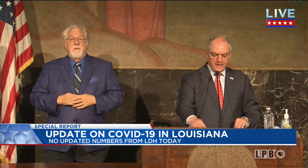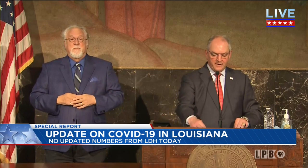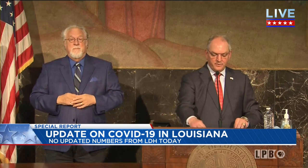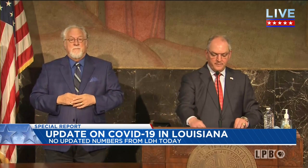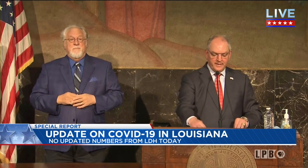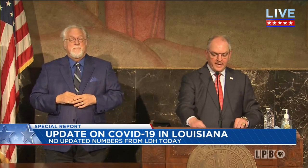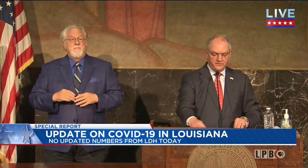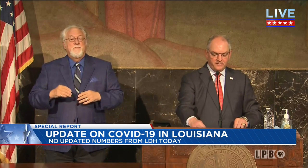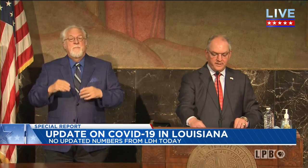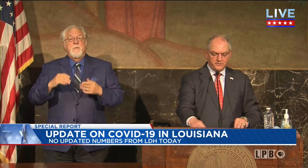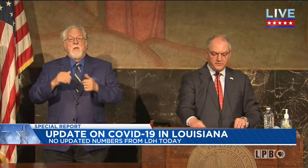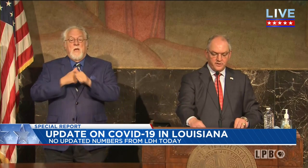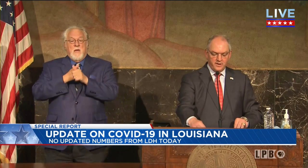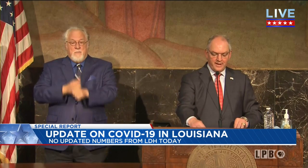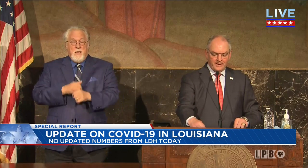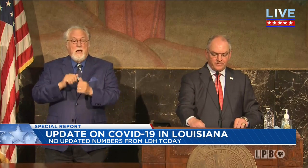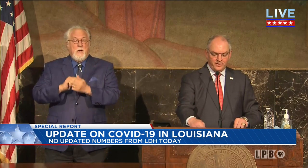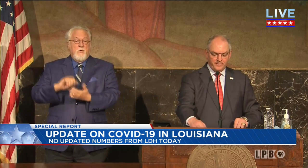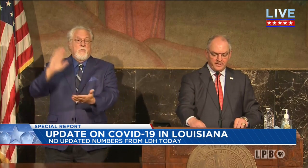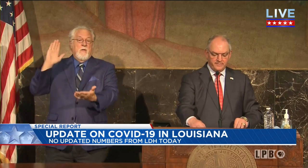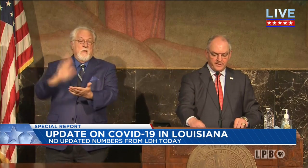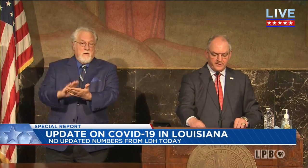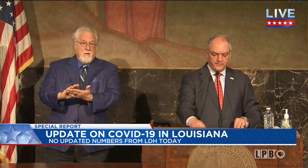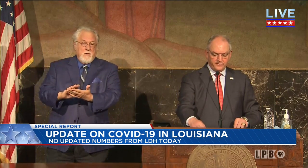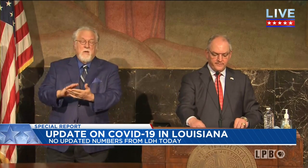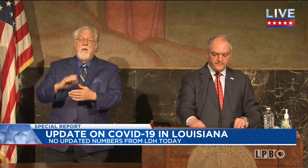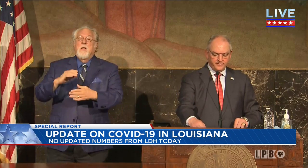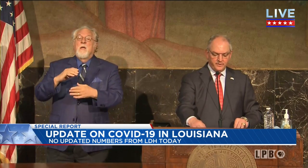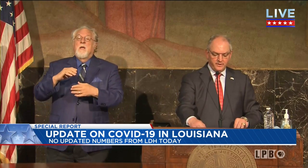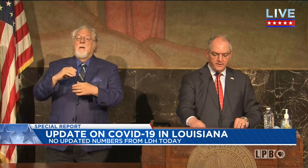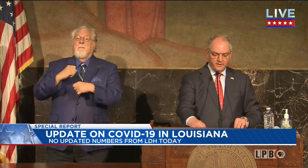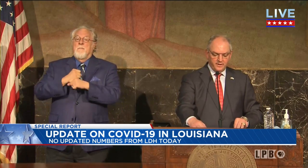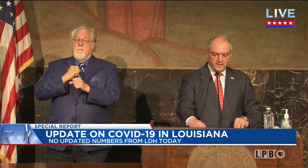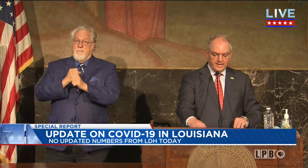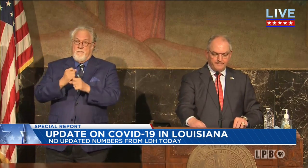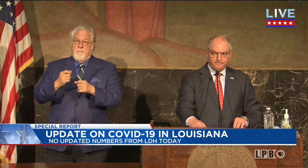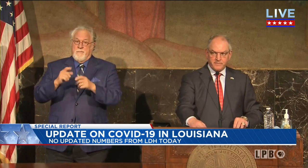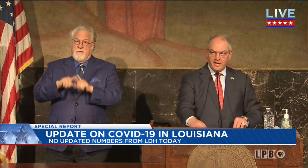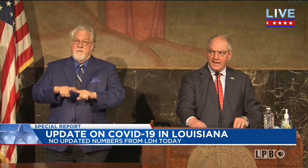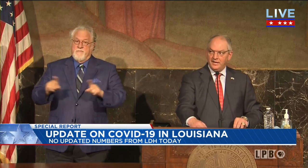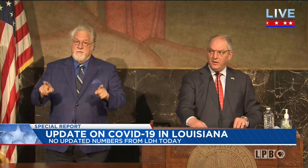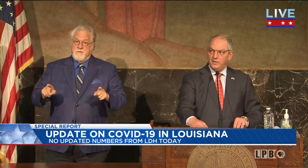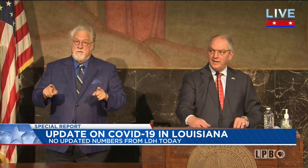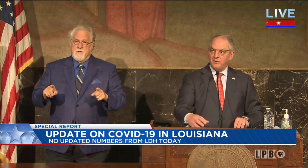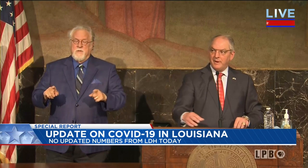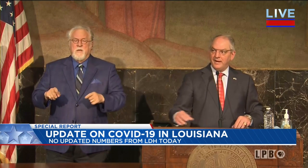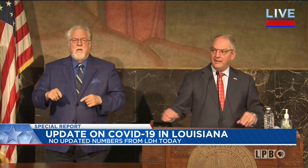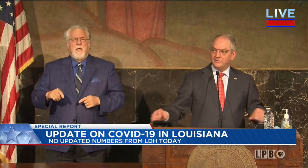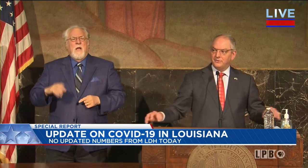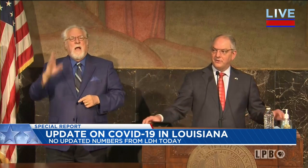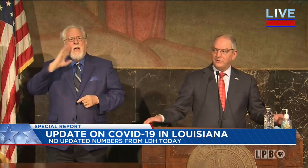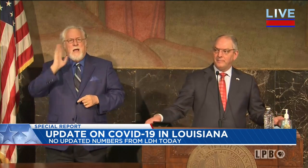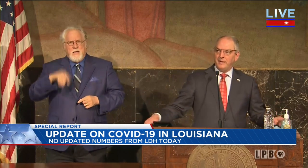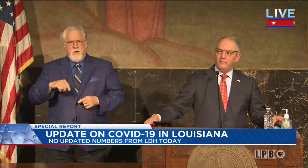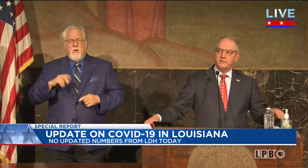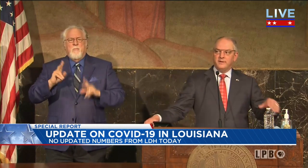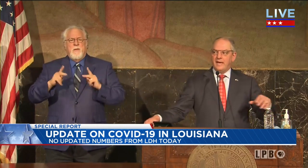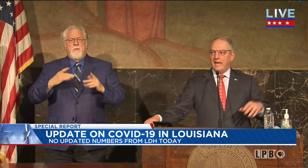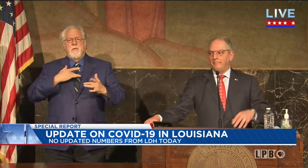BEHAVIOR CHANGES. THAT'S FOR GOOD OR FOR ILL. THAT'S WHAT HAPPENS. COMPLYING WITH THE MITIGATION